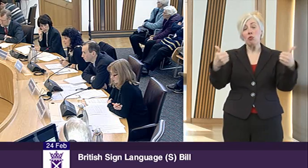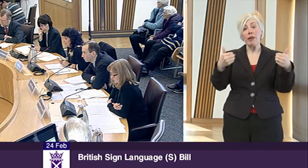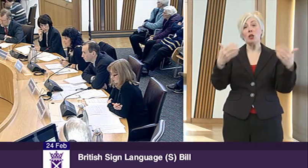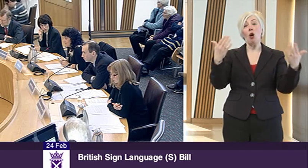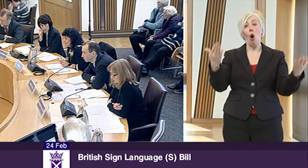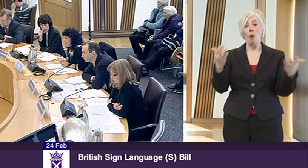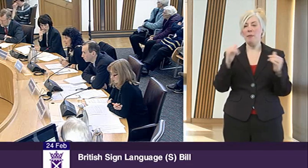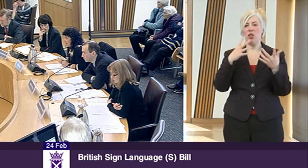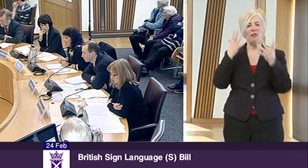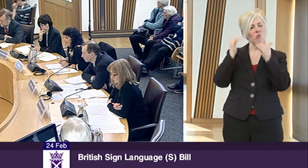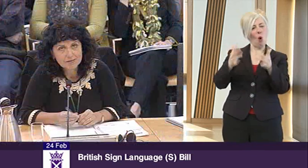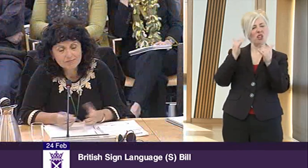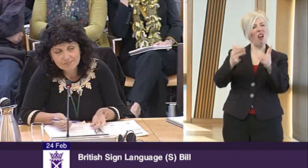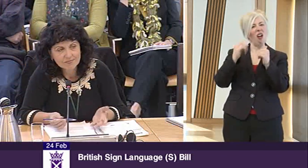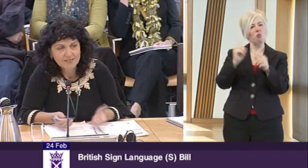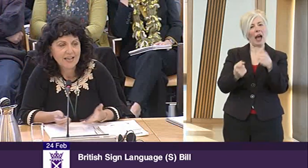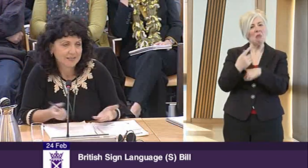it not just be that you would have to monitor it?